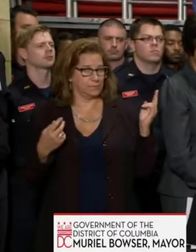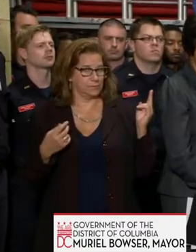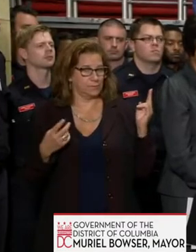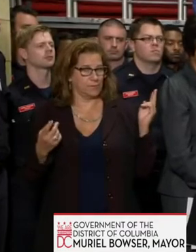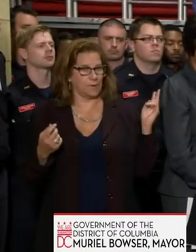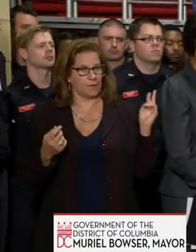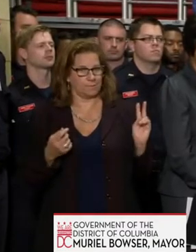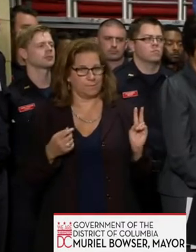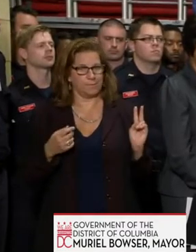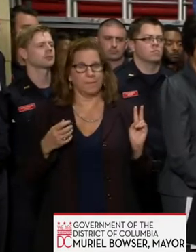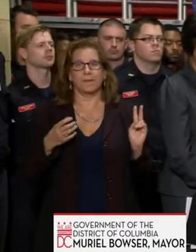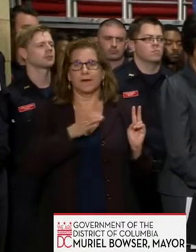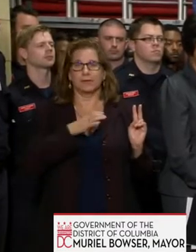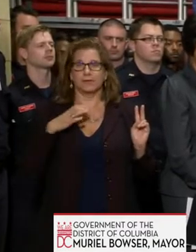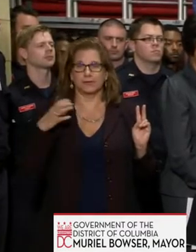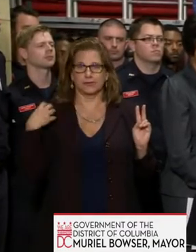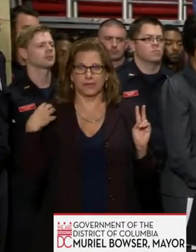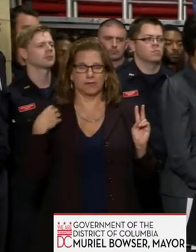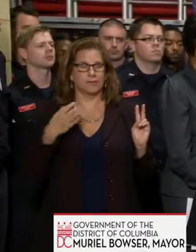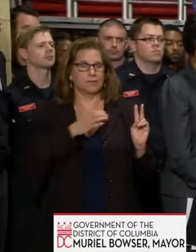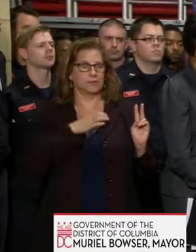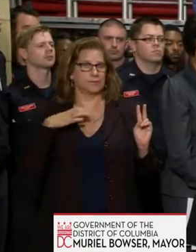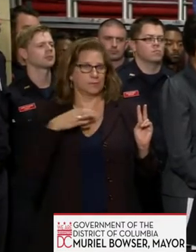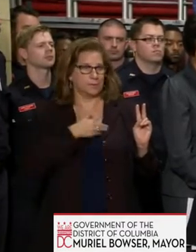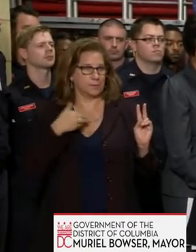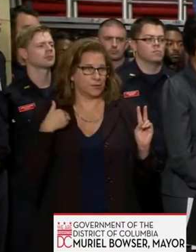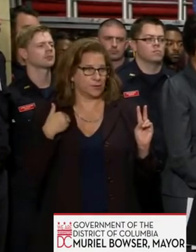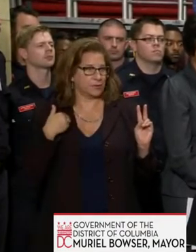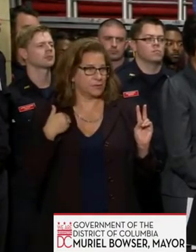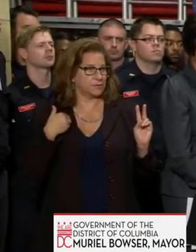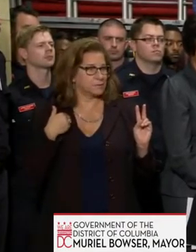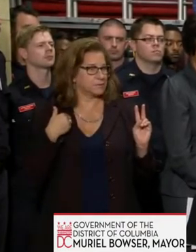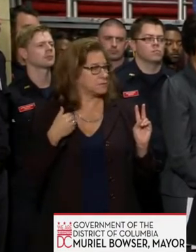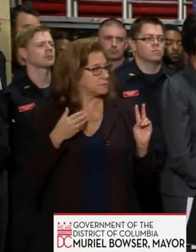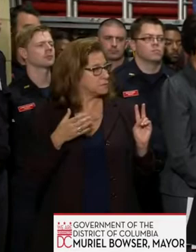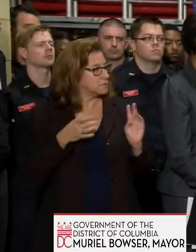WOULD PLEASE WITH WHATEVER REMARKS YOU HAVE ALSO READ THE